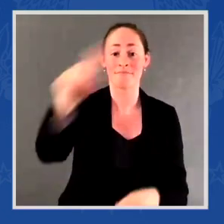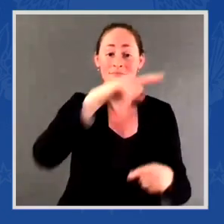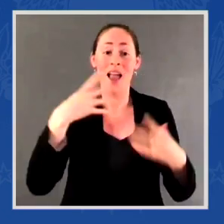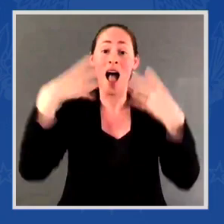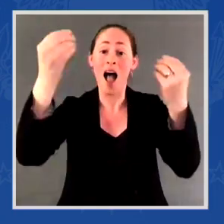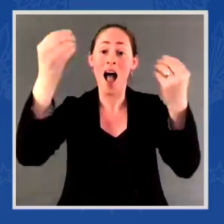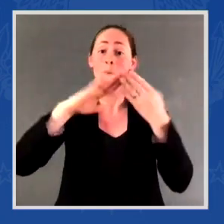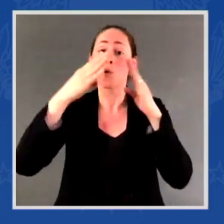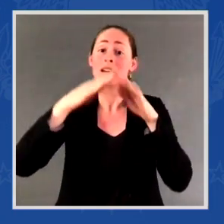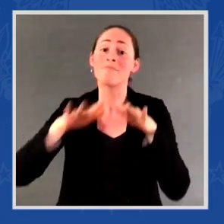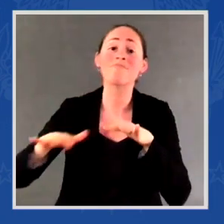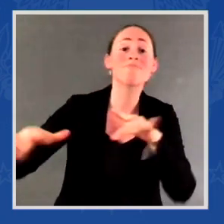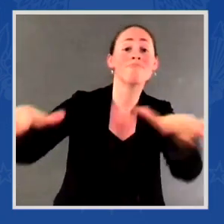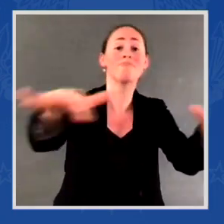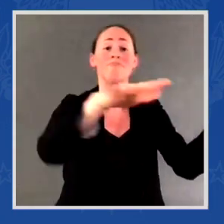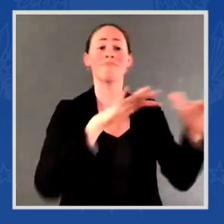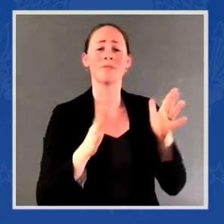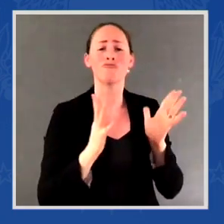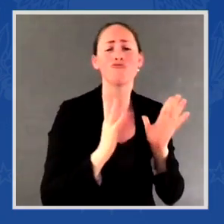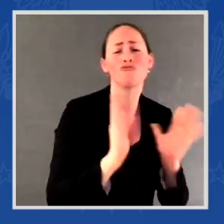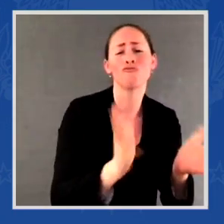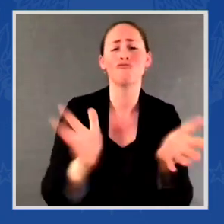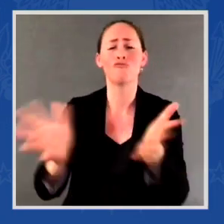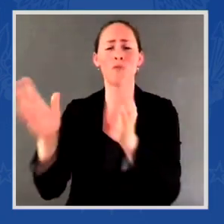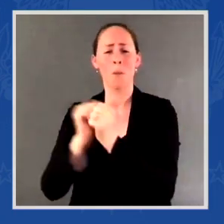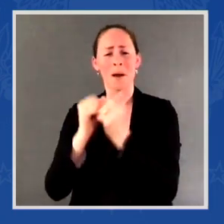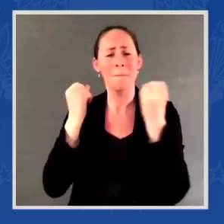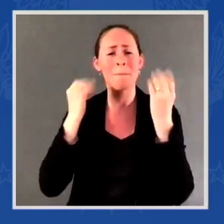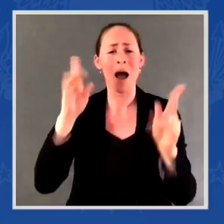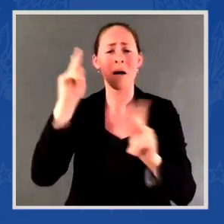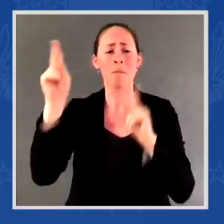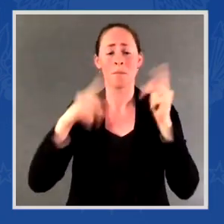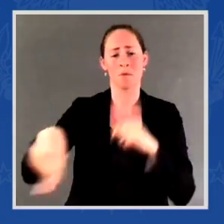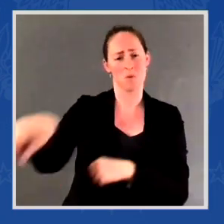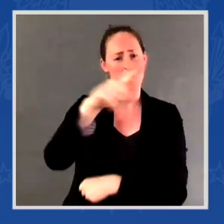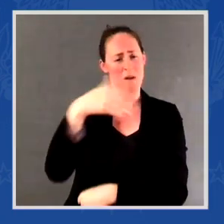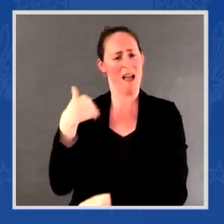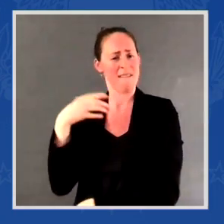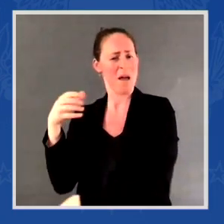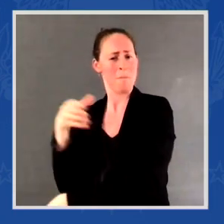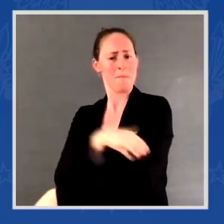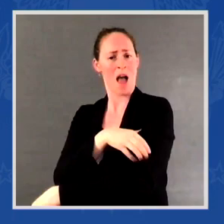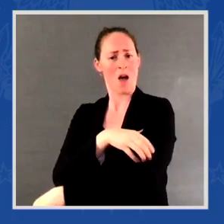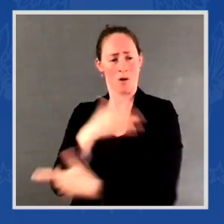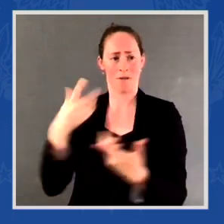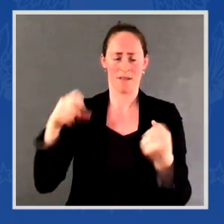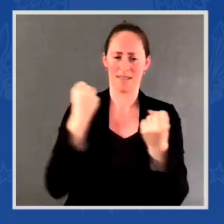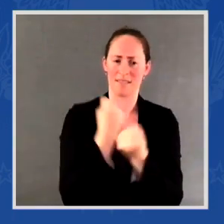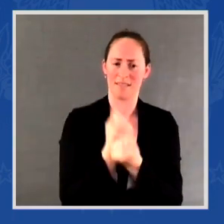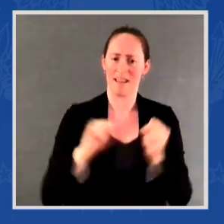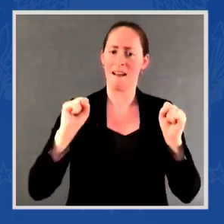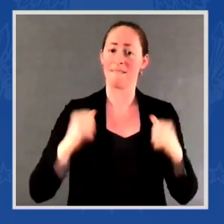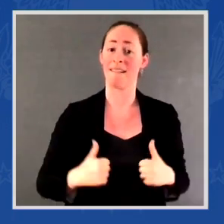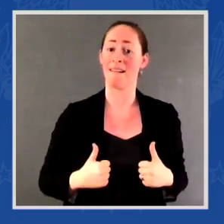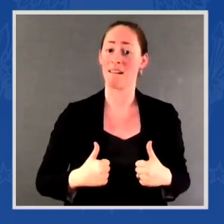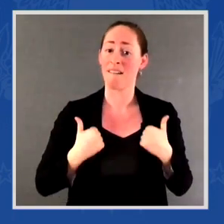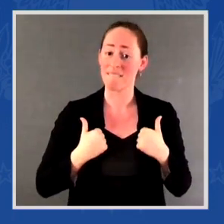you will have the power to save lives, you will have the power to persuade the hesitant.